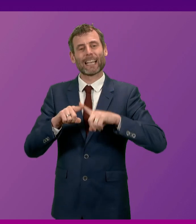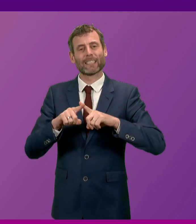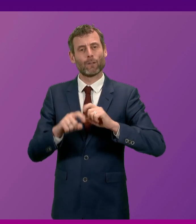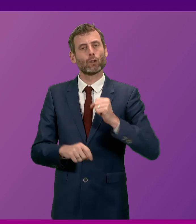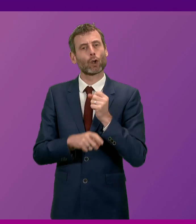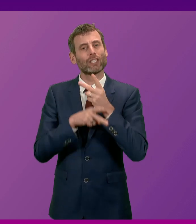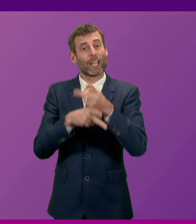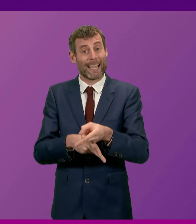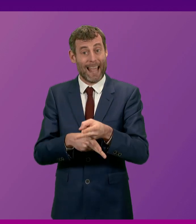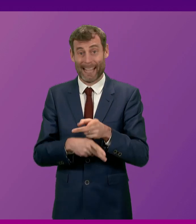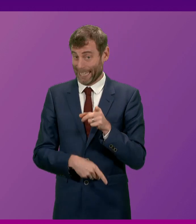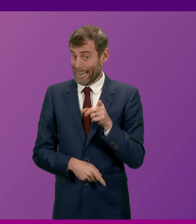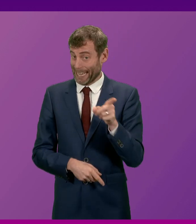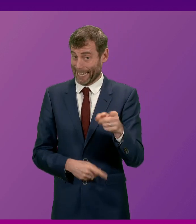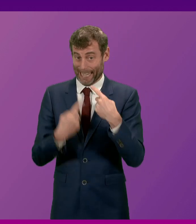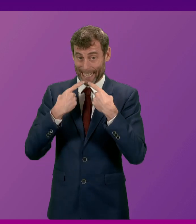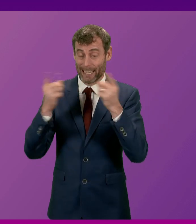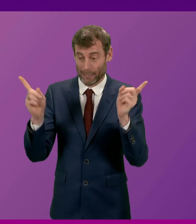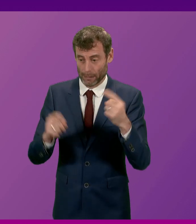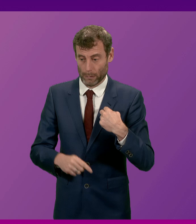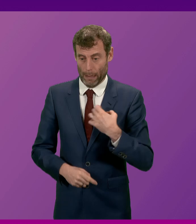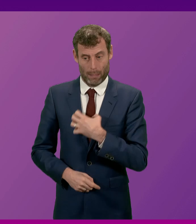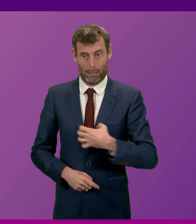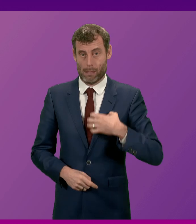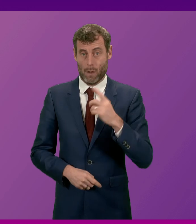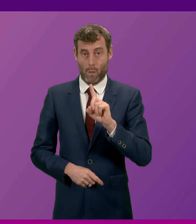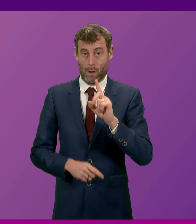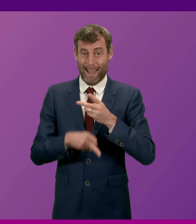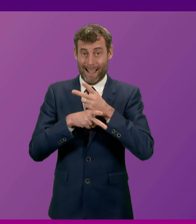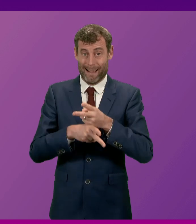“We are concerned that Scotland’s many care organisations will struggle